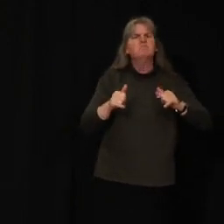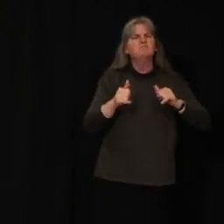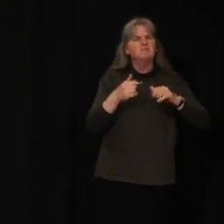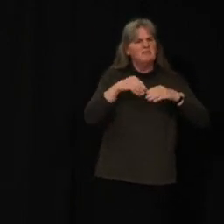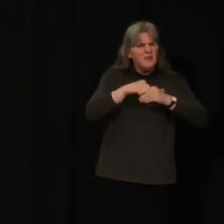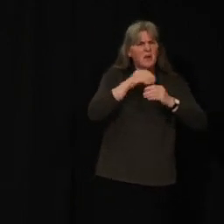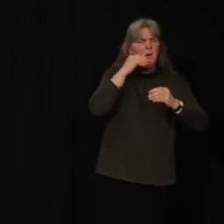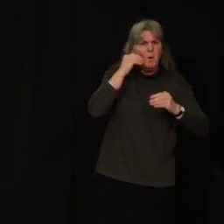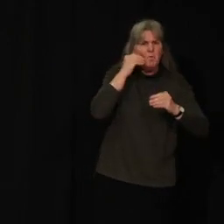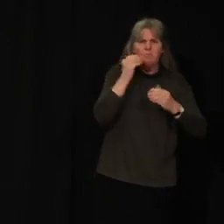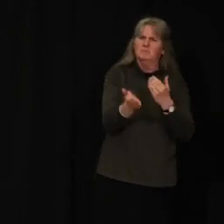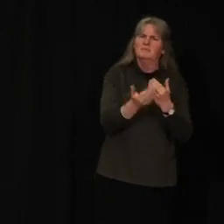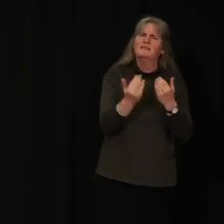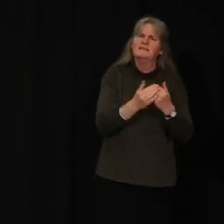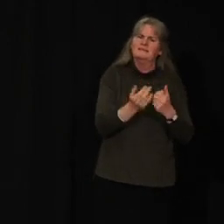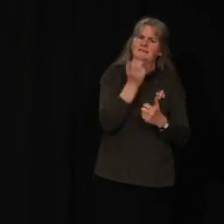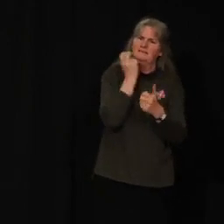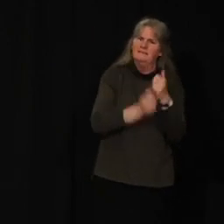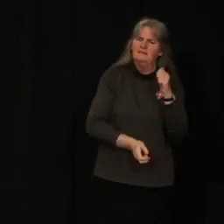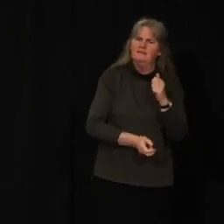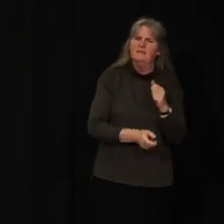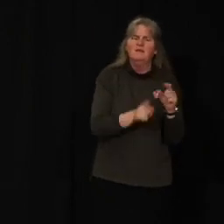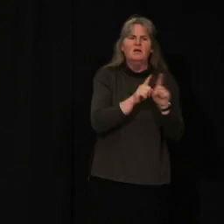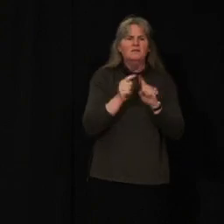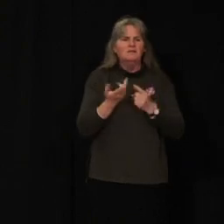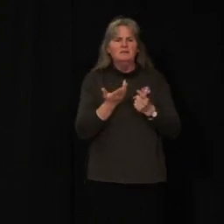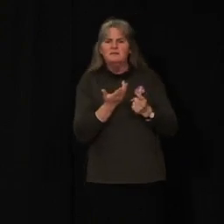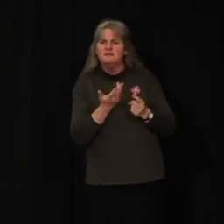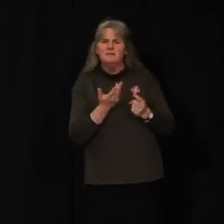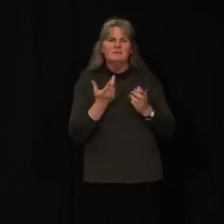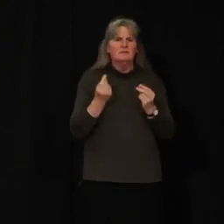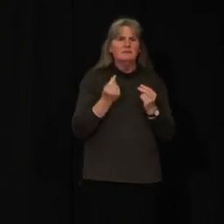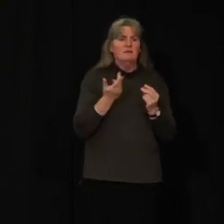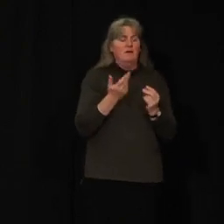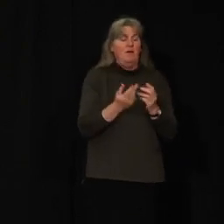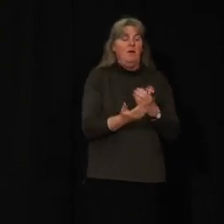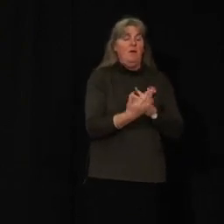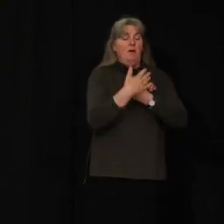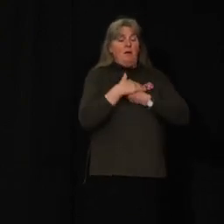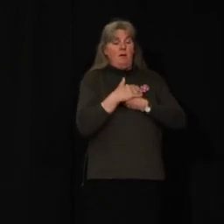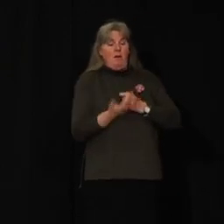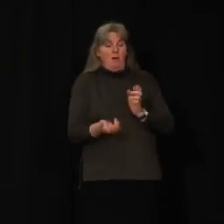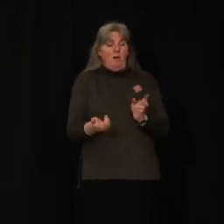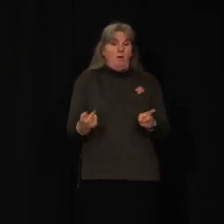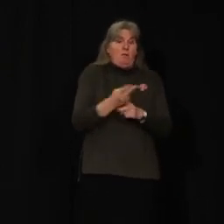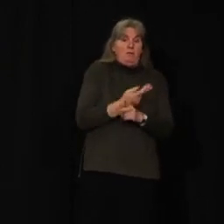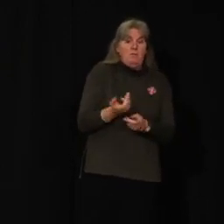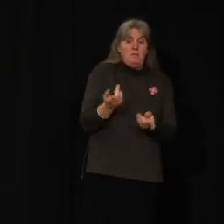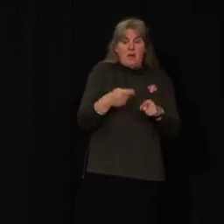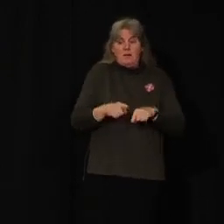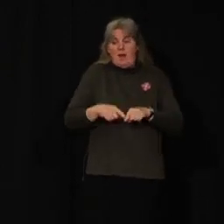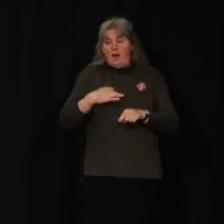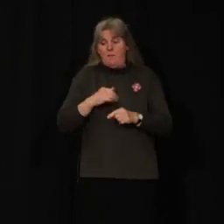difficult. Add to the mental and physical challenges of the global pandemic and major challenges to